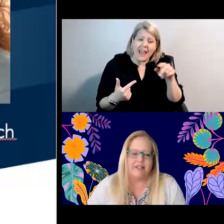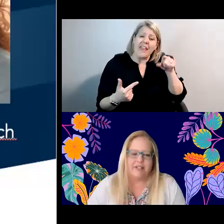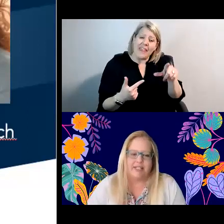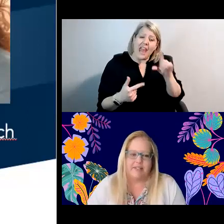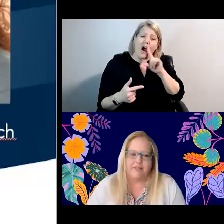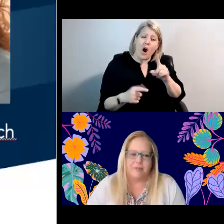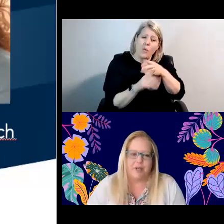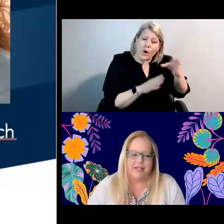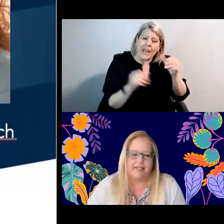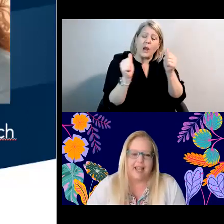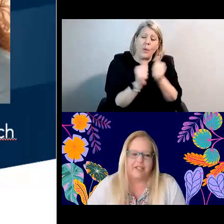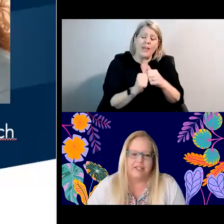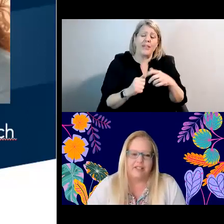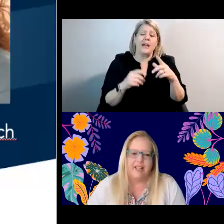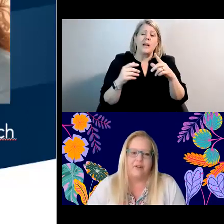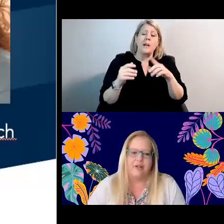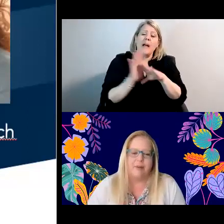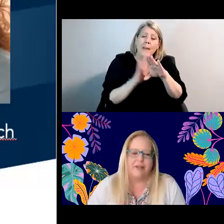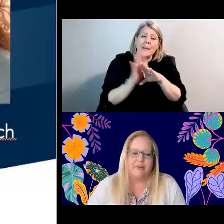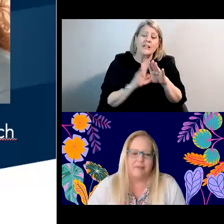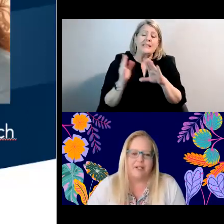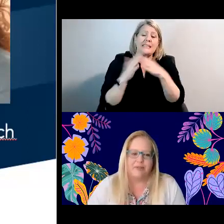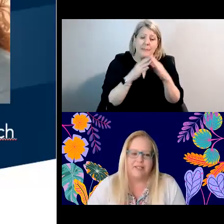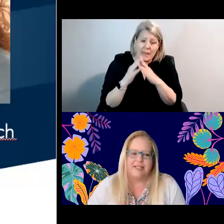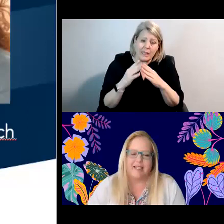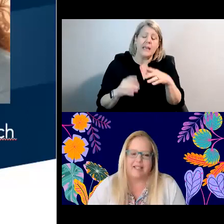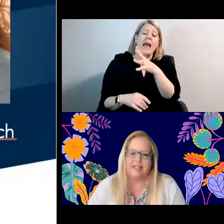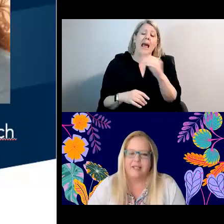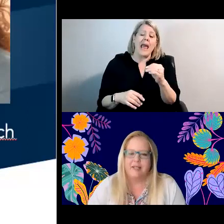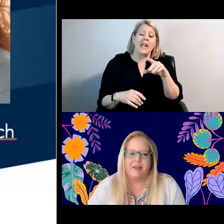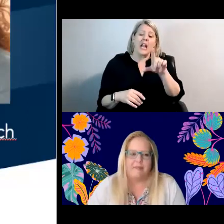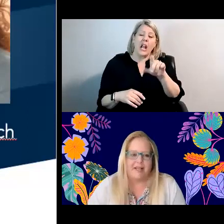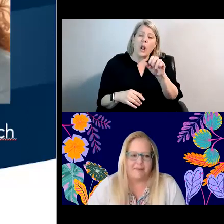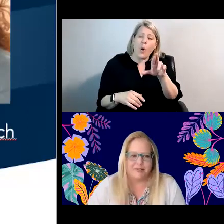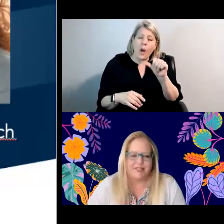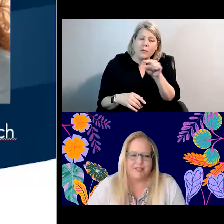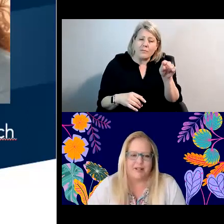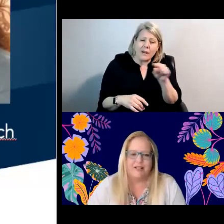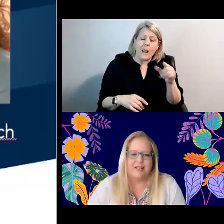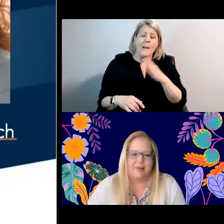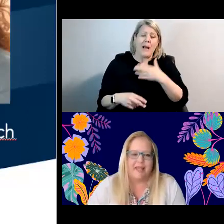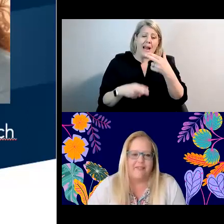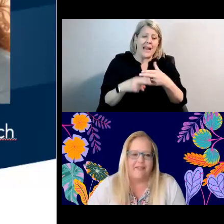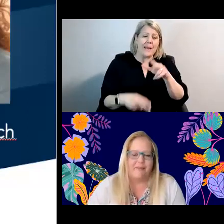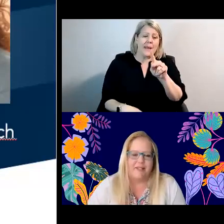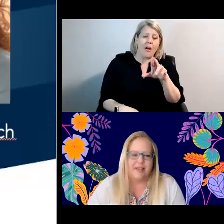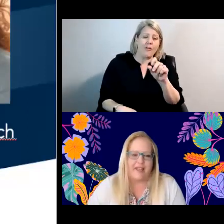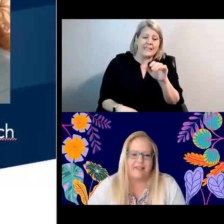Leonard Stevens from Project ACTION!, and Laura Butler with My Choice Kentucky. My name is Kristen Doll and on behalf of the Mental Health